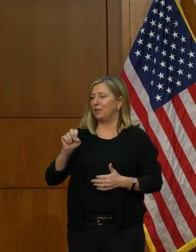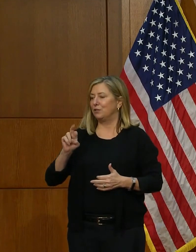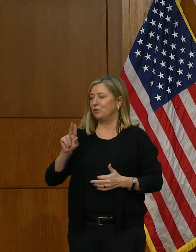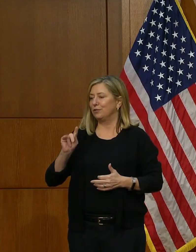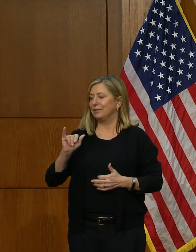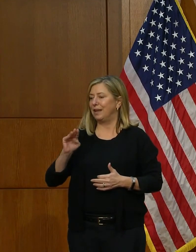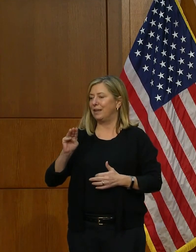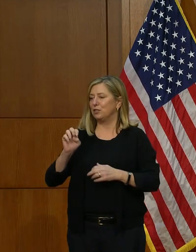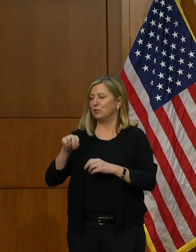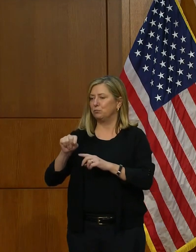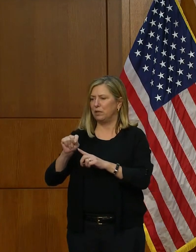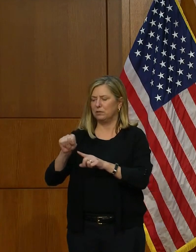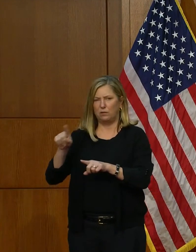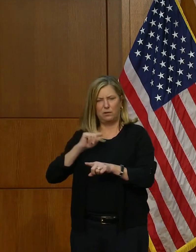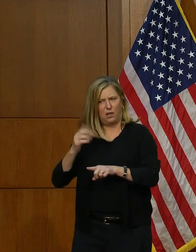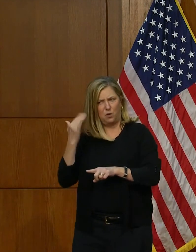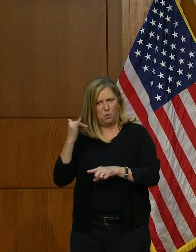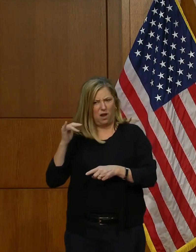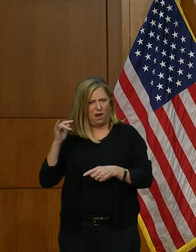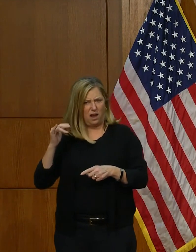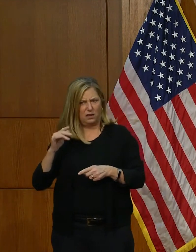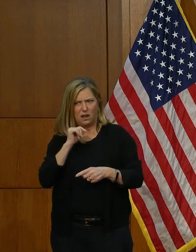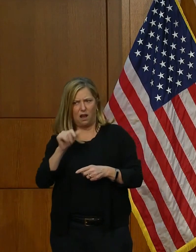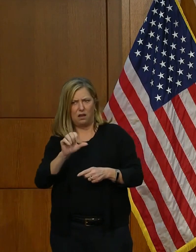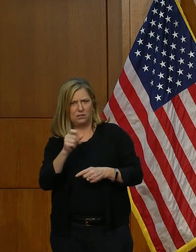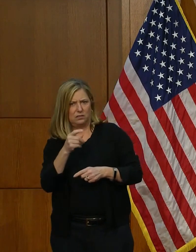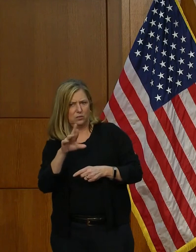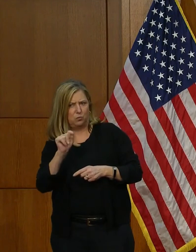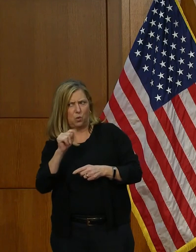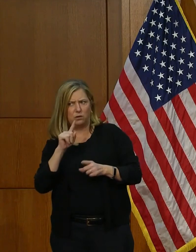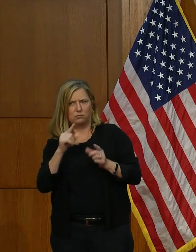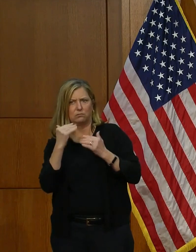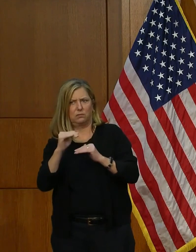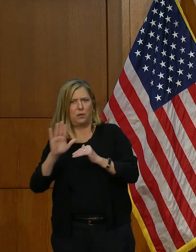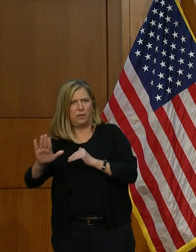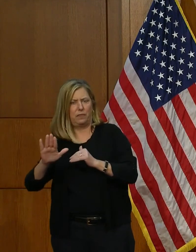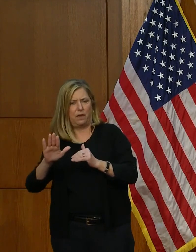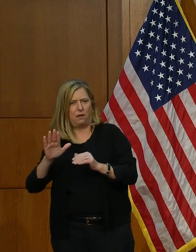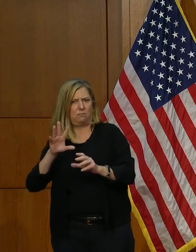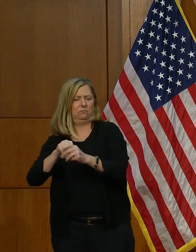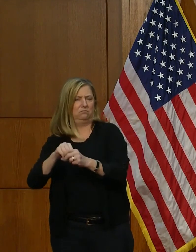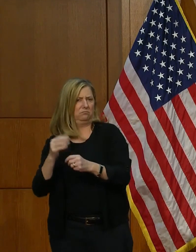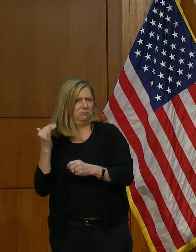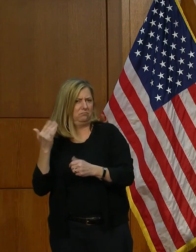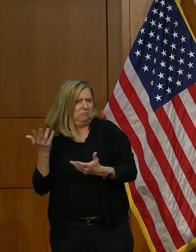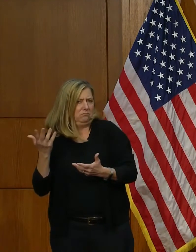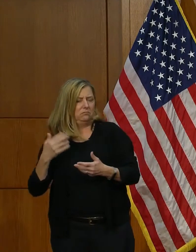CLASSIFIED AS ENTERTAINMENT. SO THOSE AND THE BOXING THEN YOU DON'T UNDERSTAND THAT AND THEIR